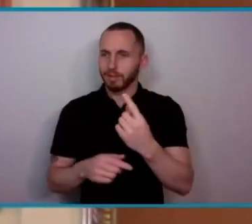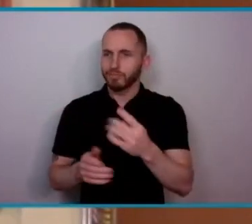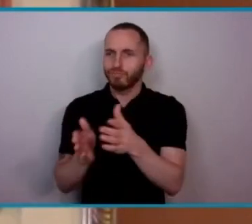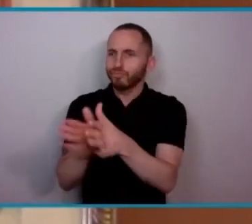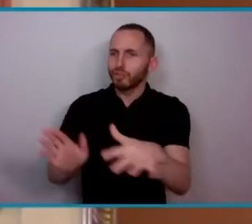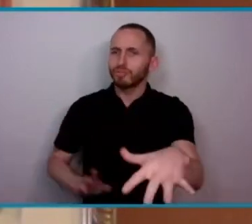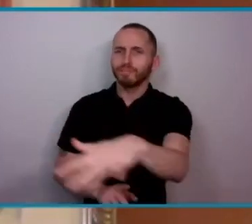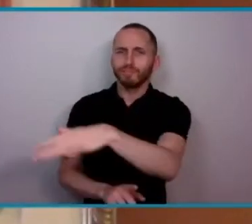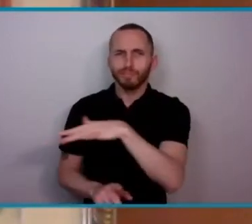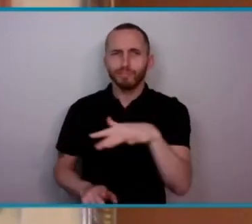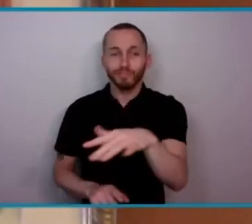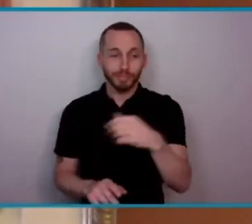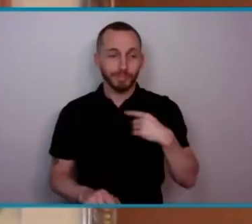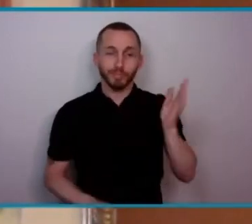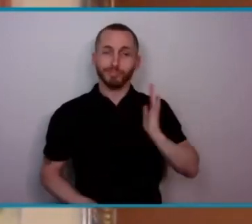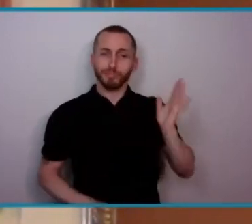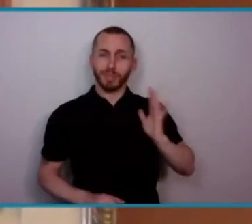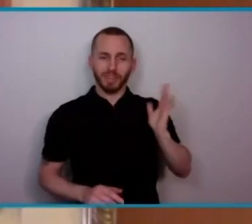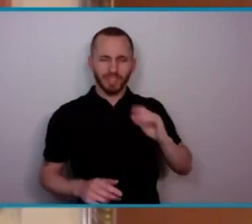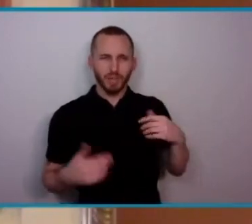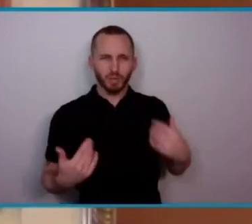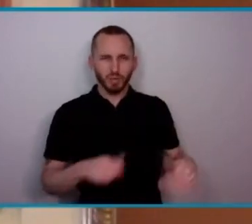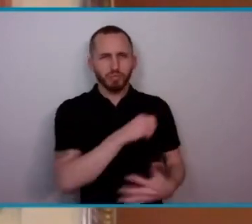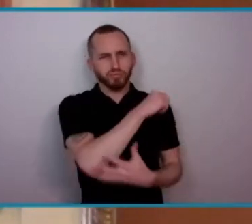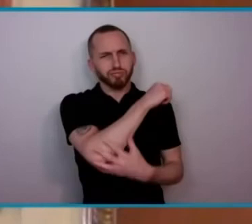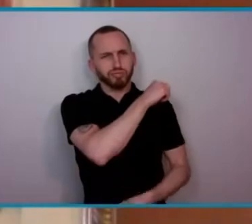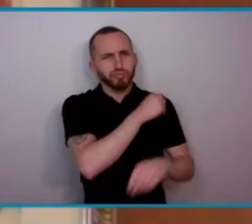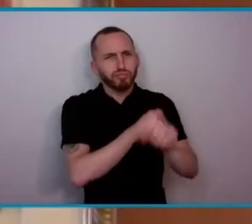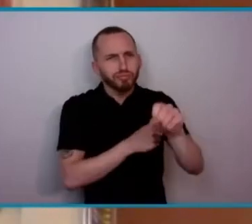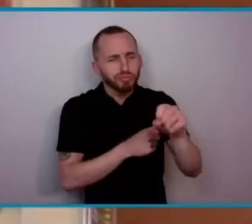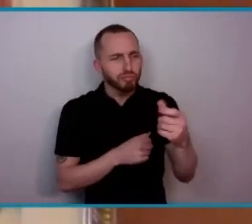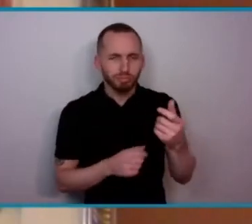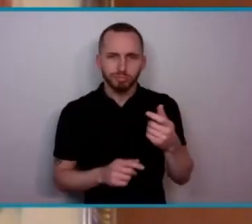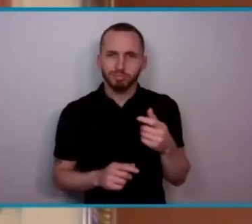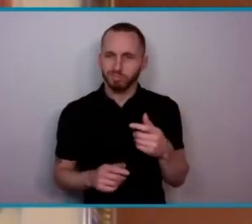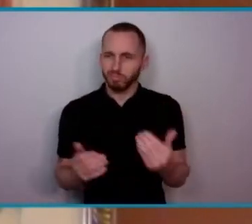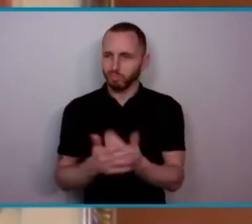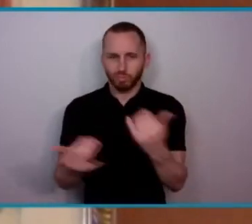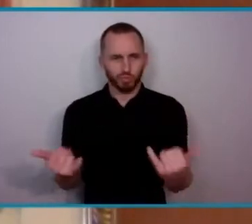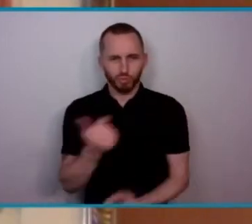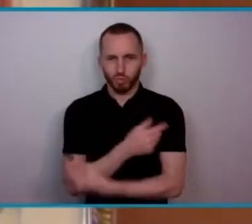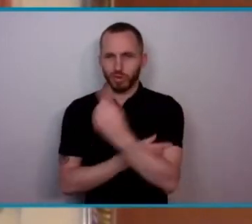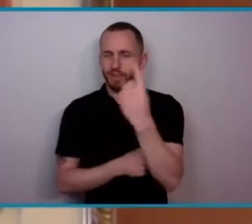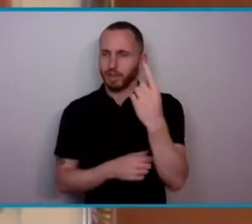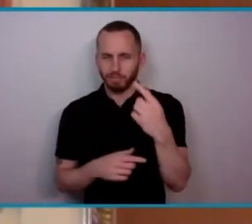My friends and I would go out and we'd draw together and that just got built in to my